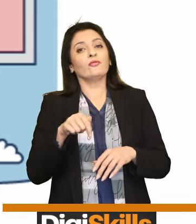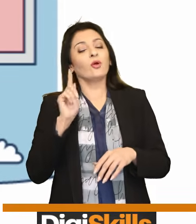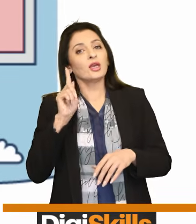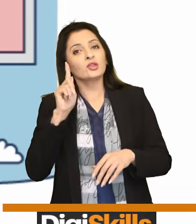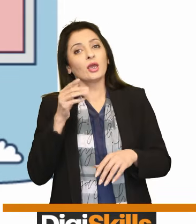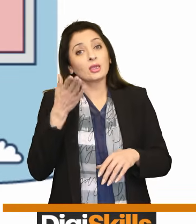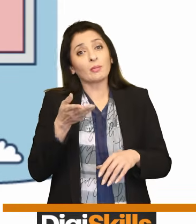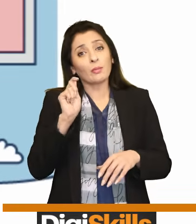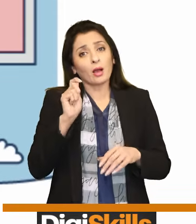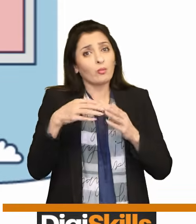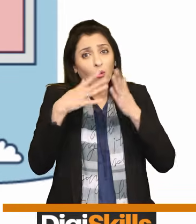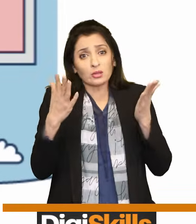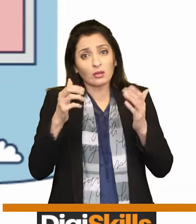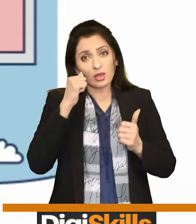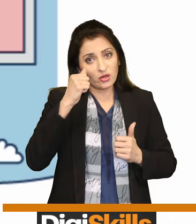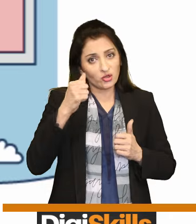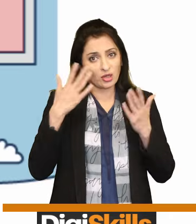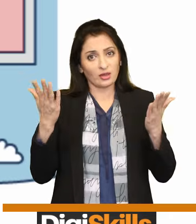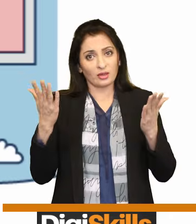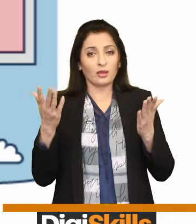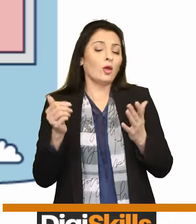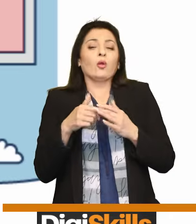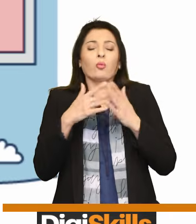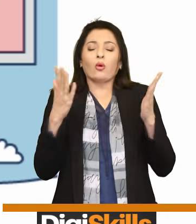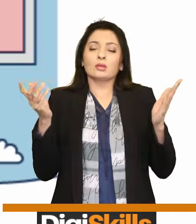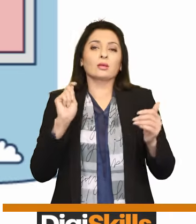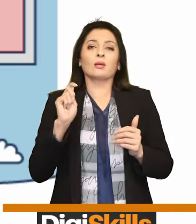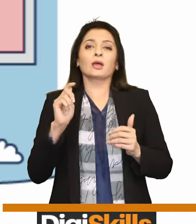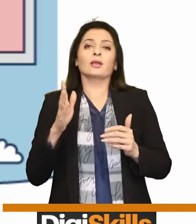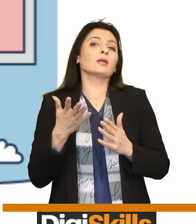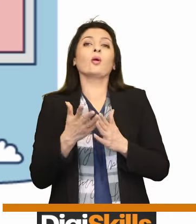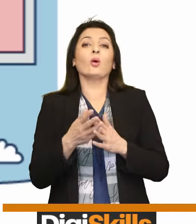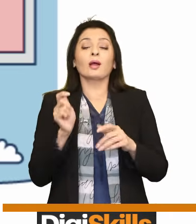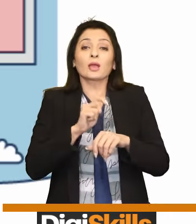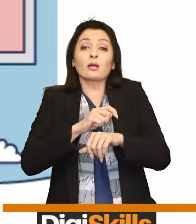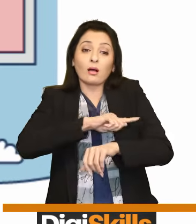And this is the age, when you will be able to work, show the energy, work wildly.